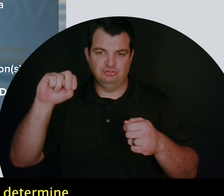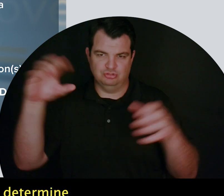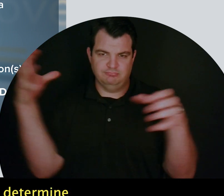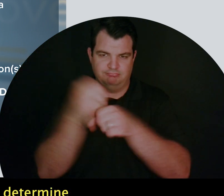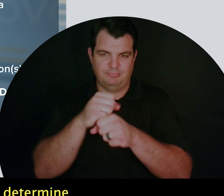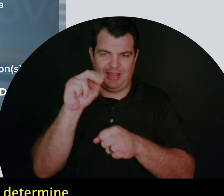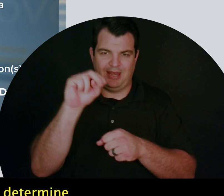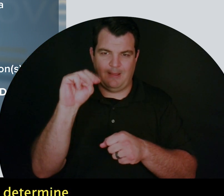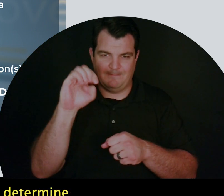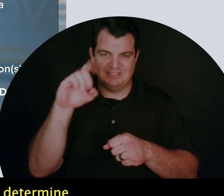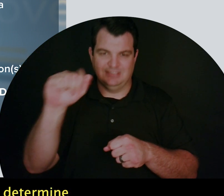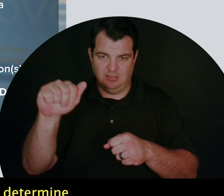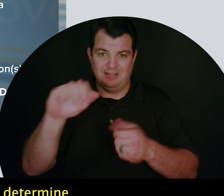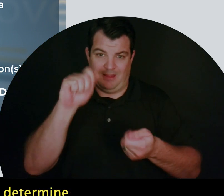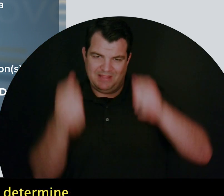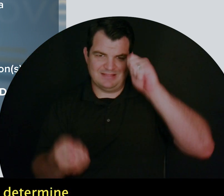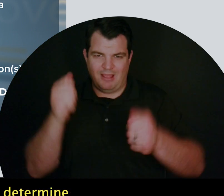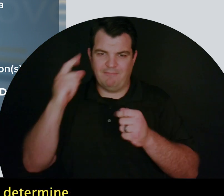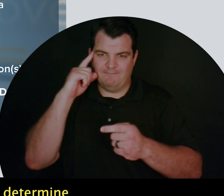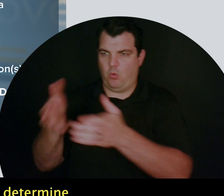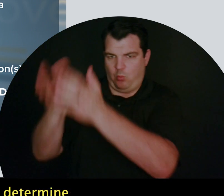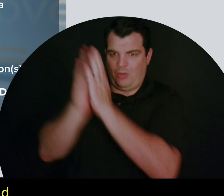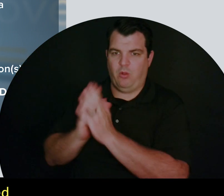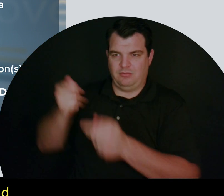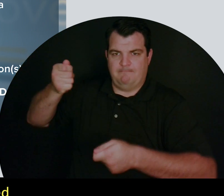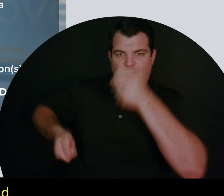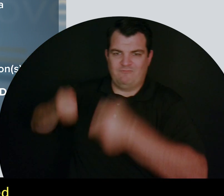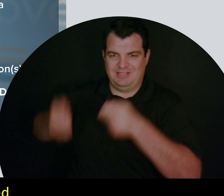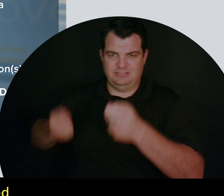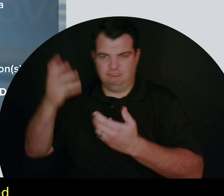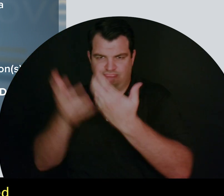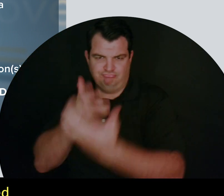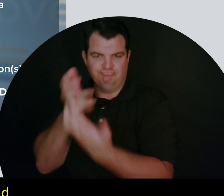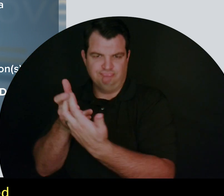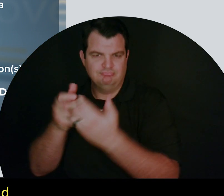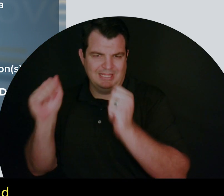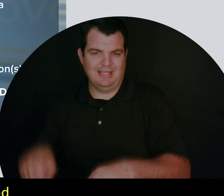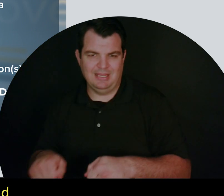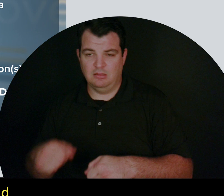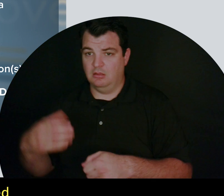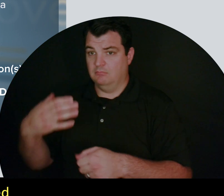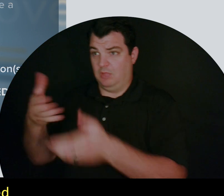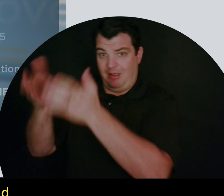These dealers can best determine which vehicles can be adapted for a requested modification.